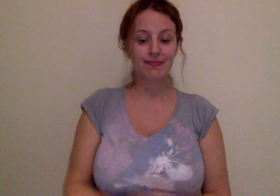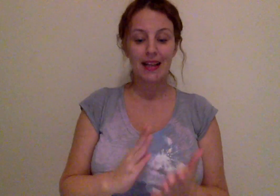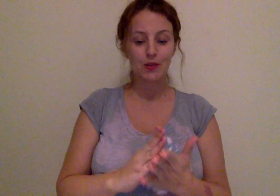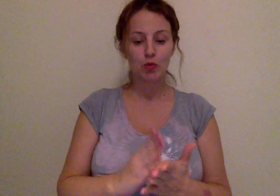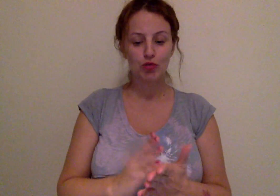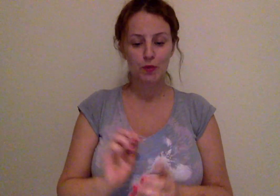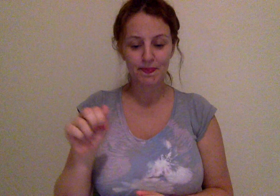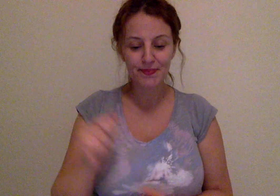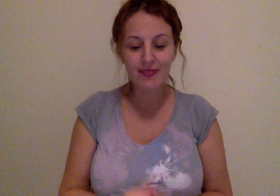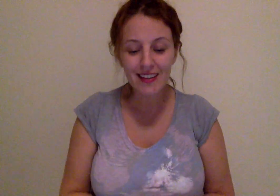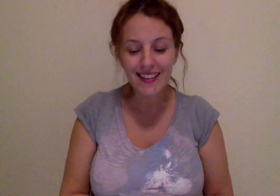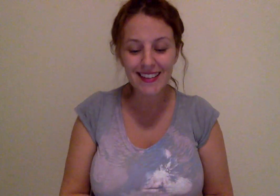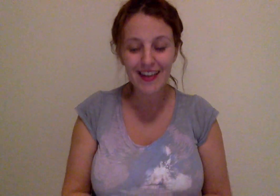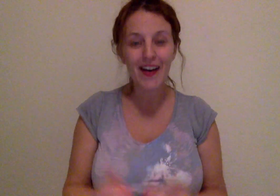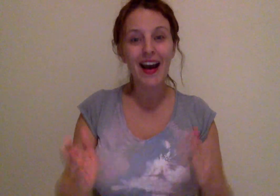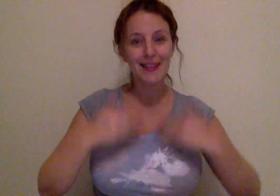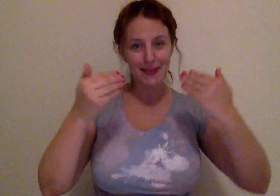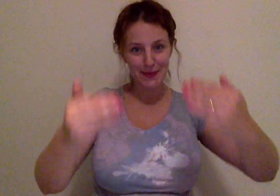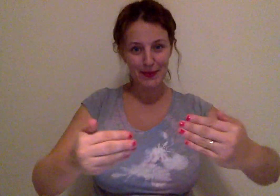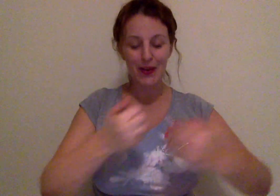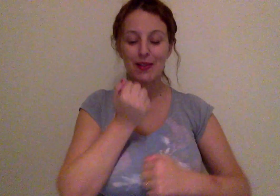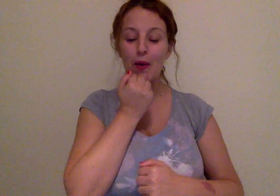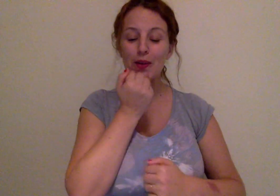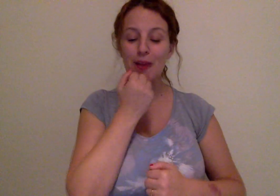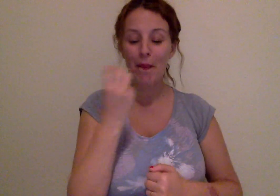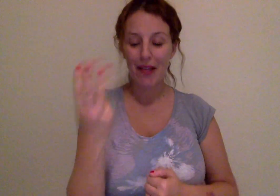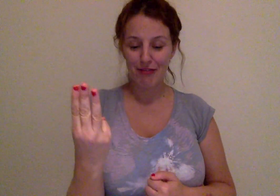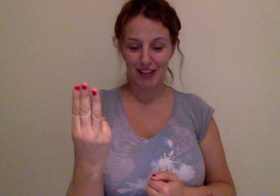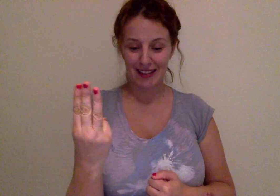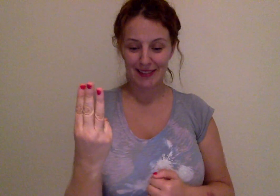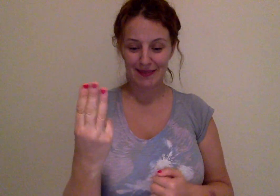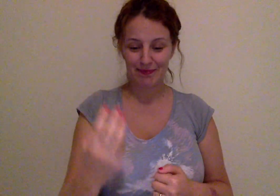That's not true,. Moving on. Number 3